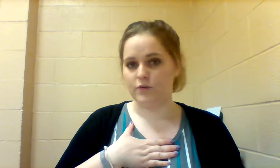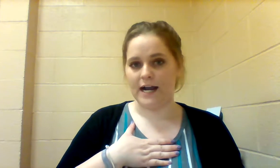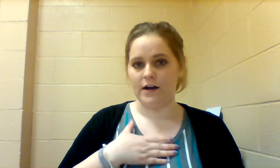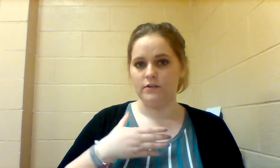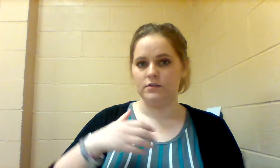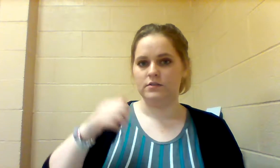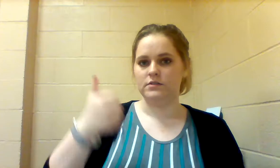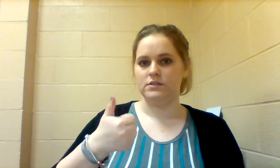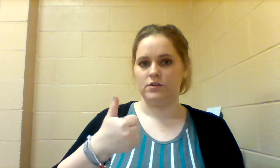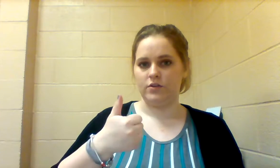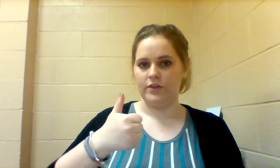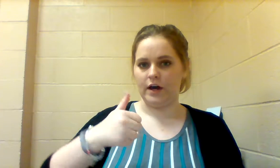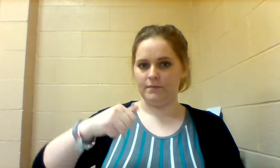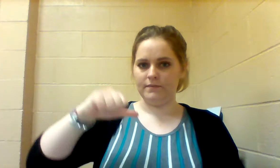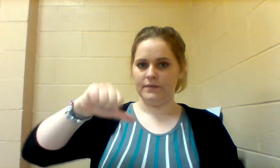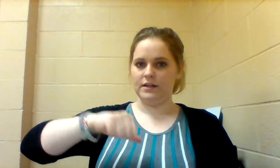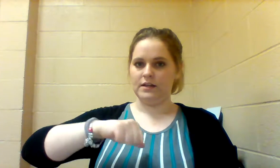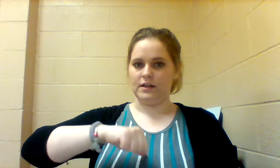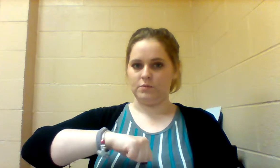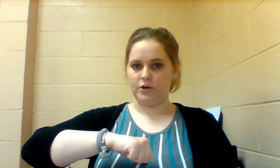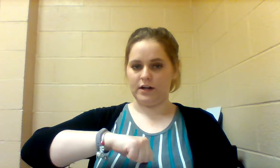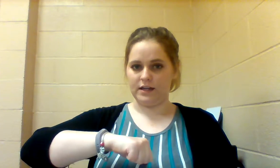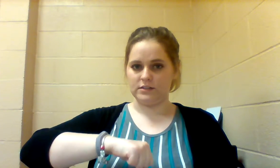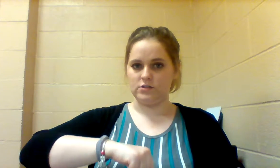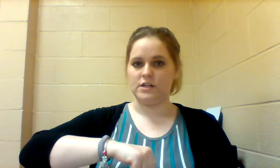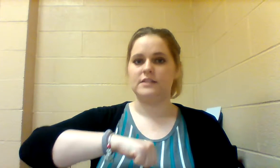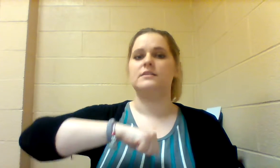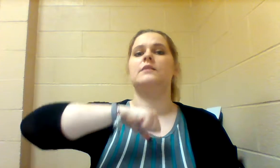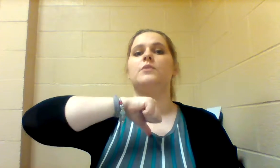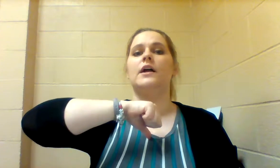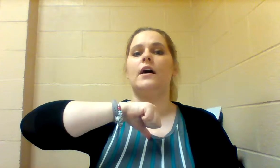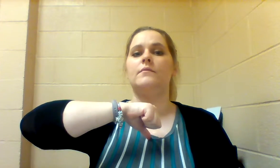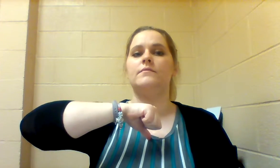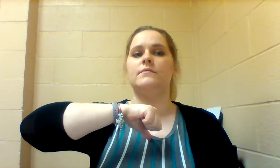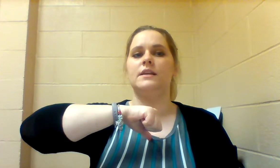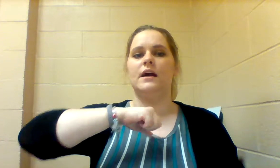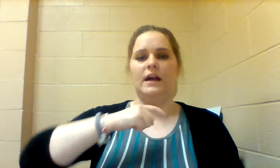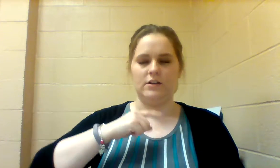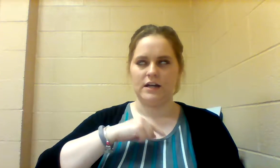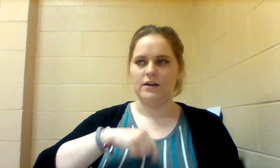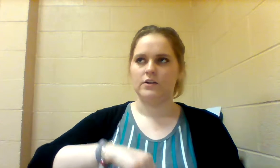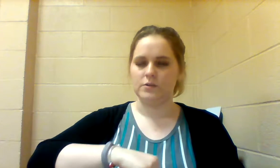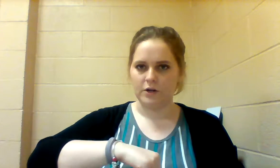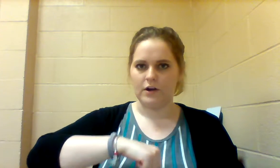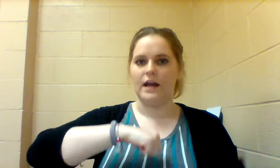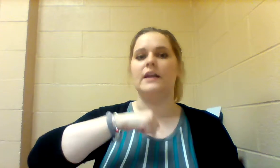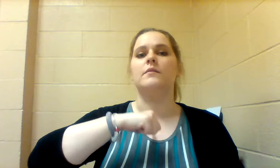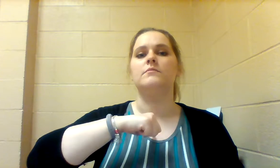PROUD so your thumb and you put it against your chest and bring it up and you kind of also bring your head up